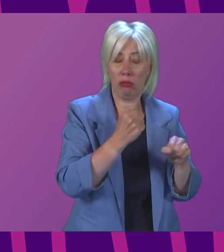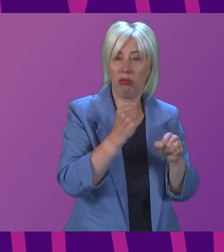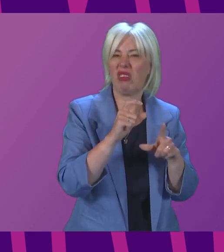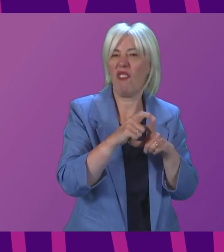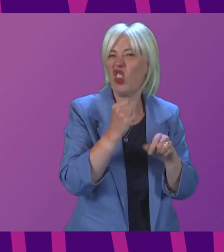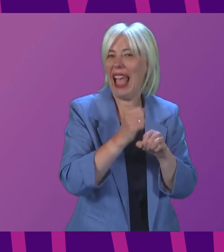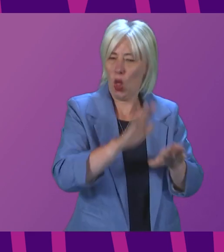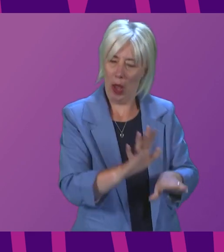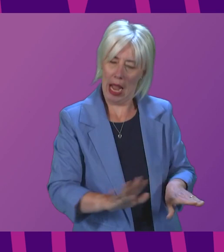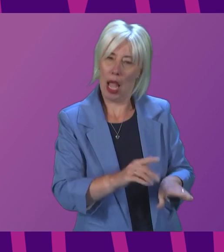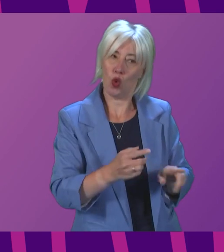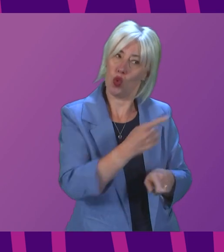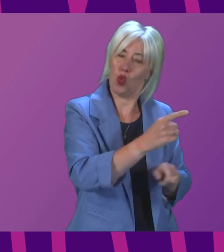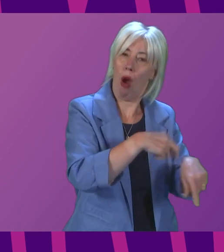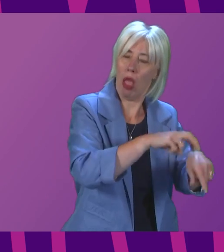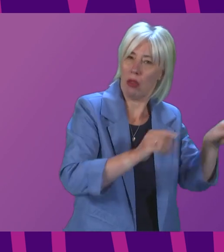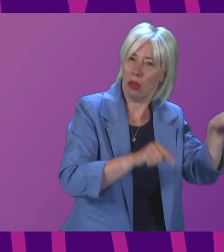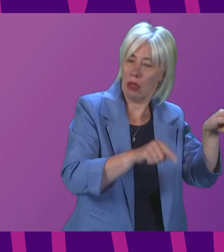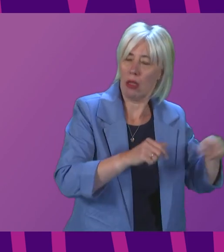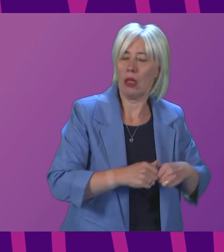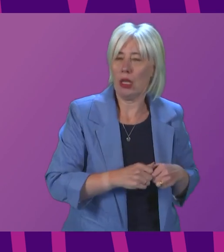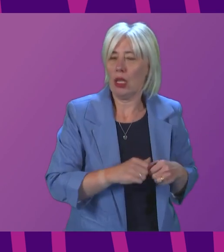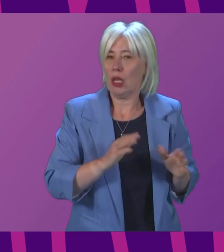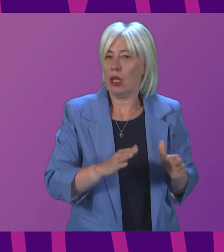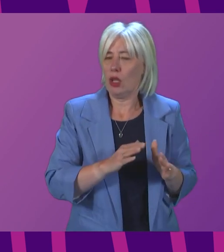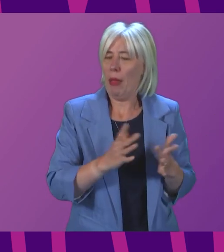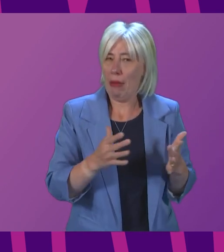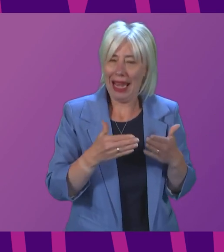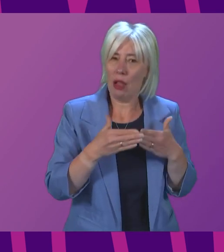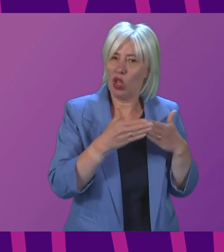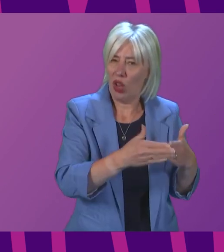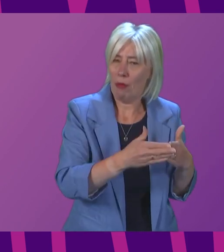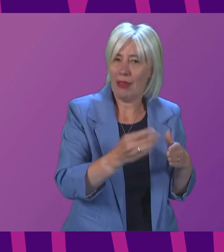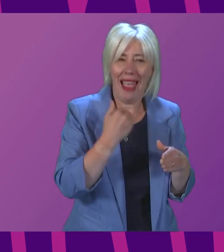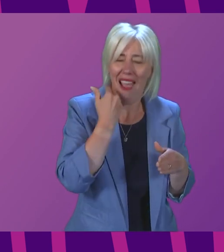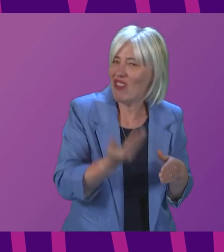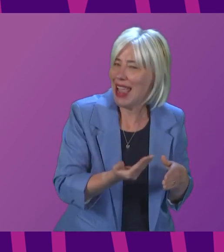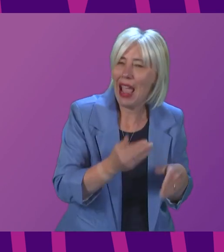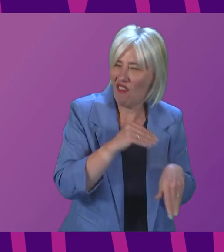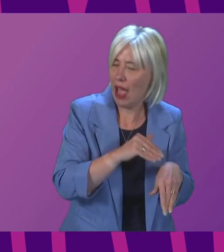to any implications for that route, which supports a number of sailings every day.